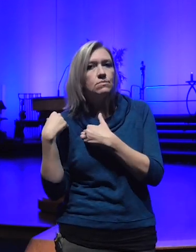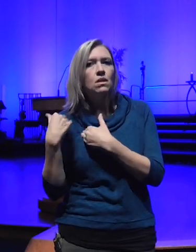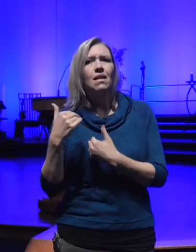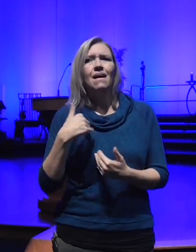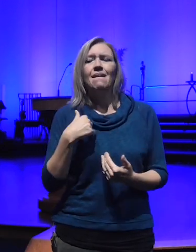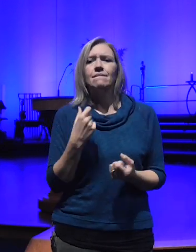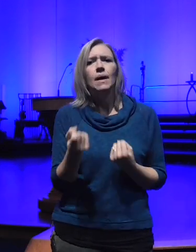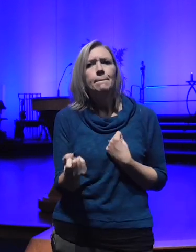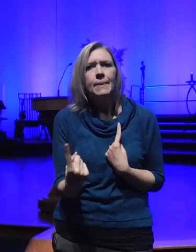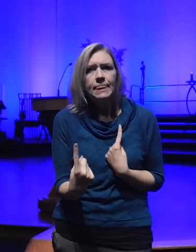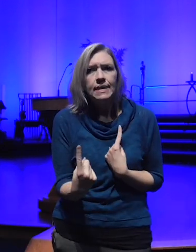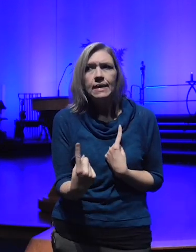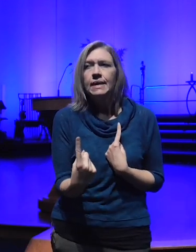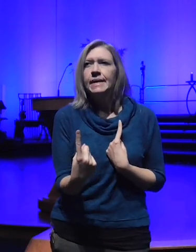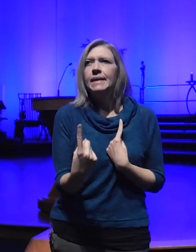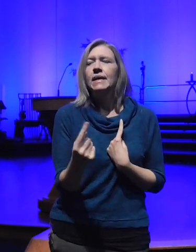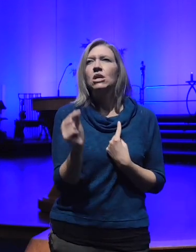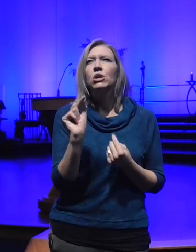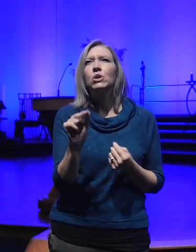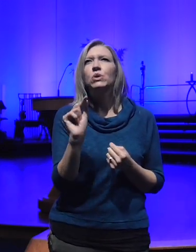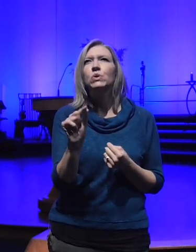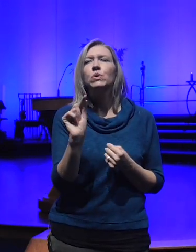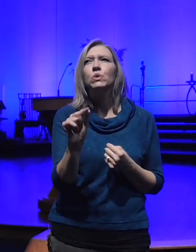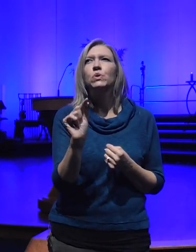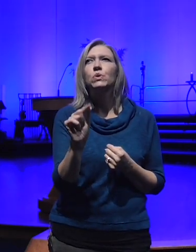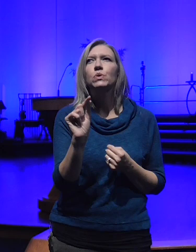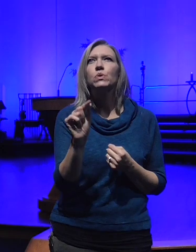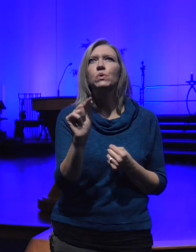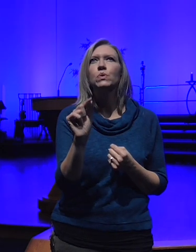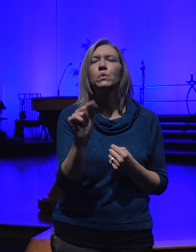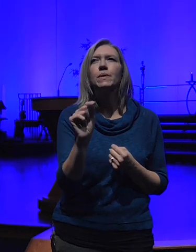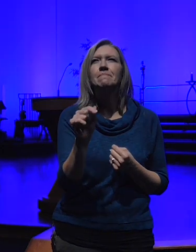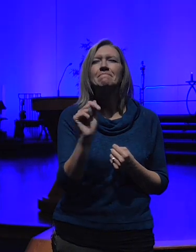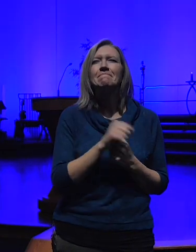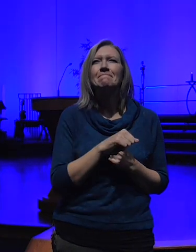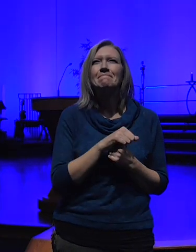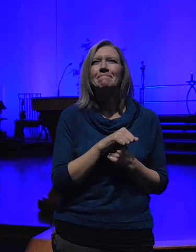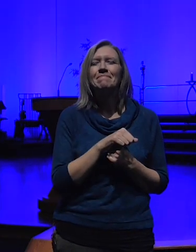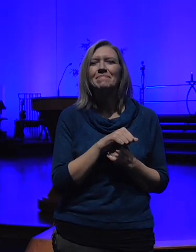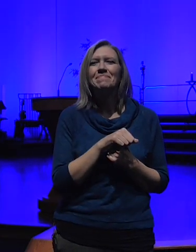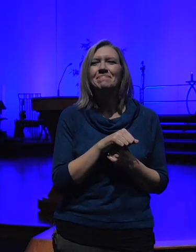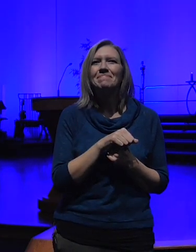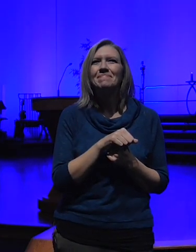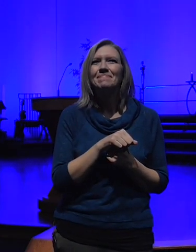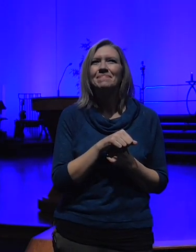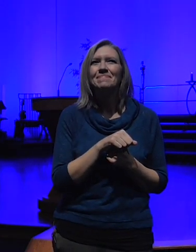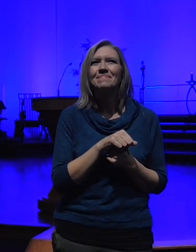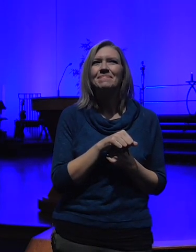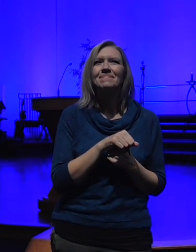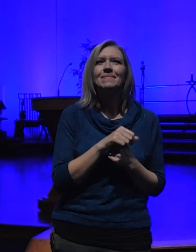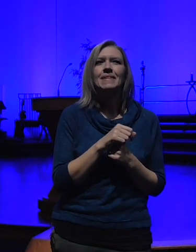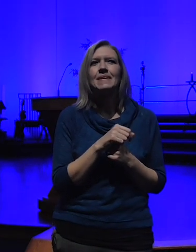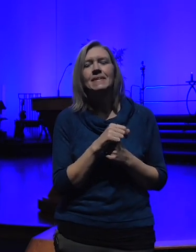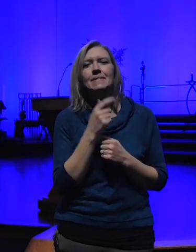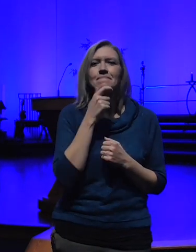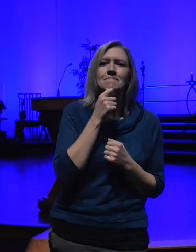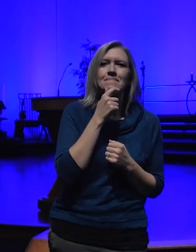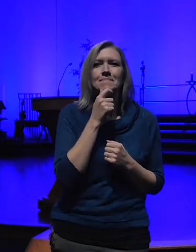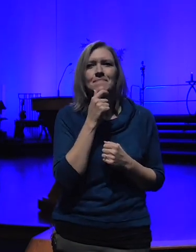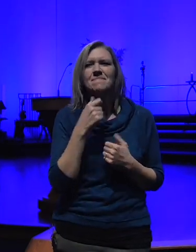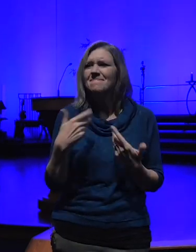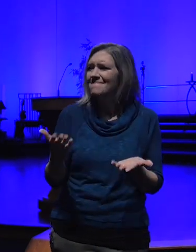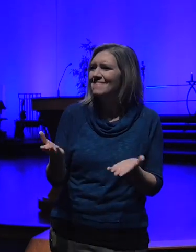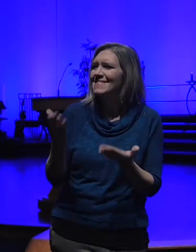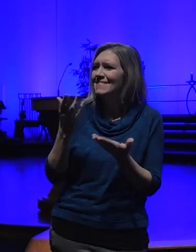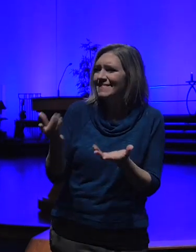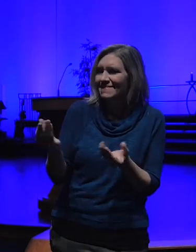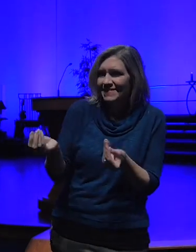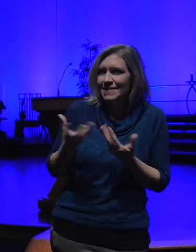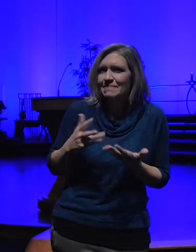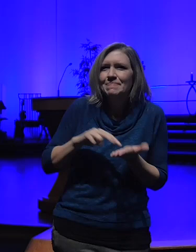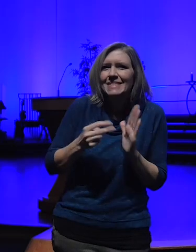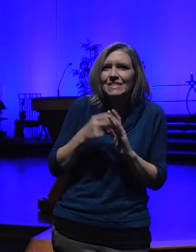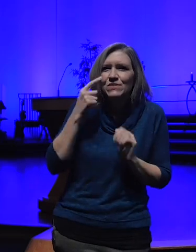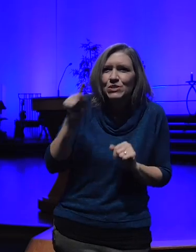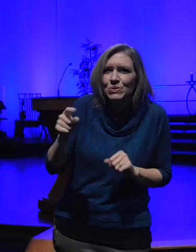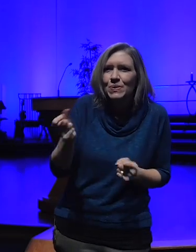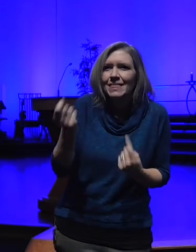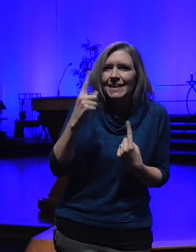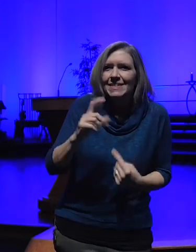you uh tell me what it means to you to be an enlightened citizen I think an enlightened